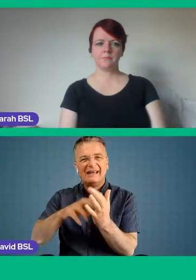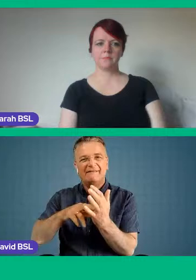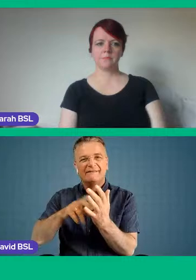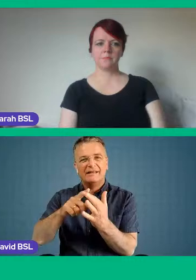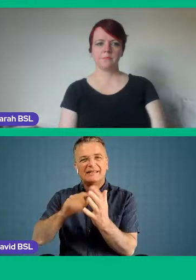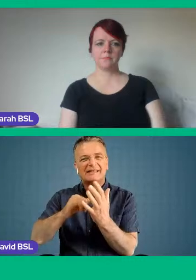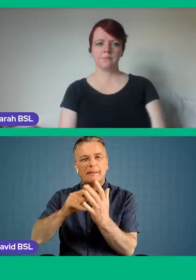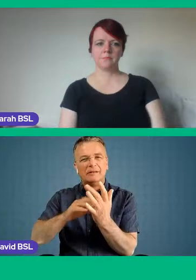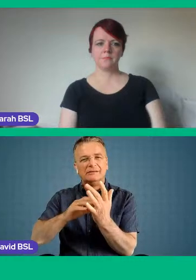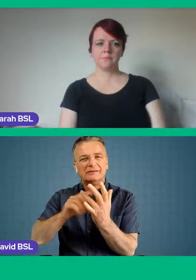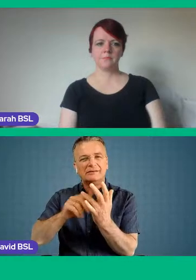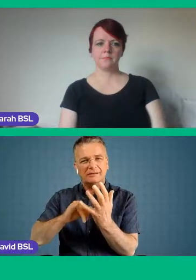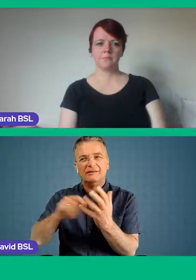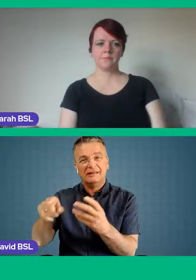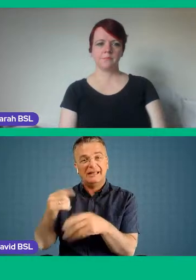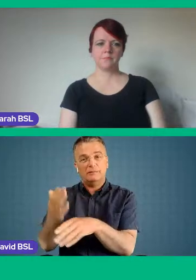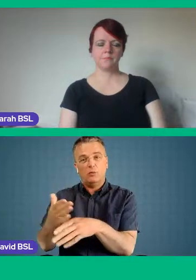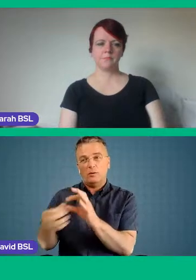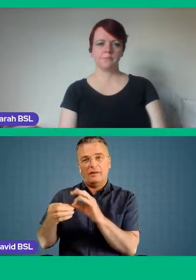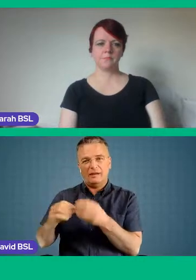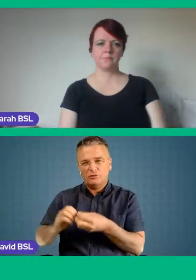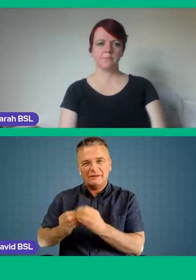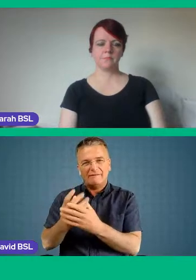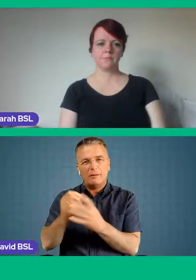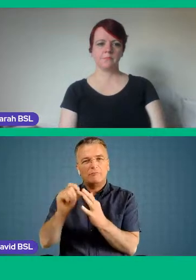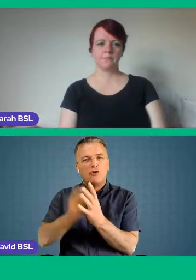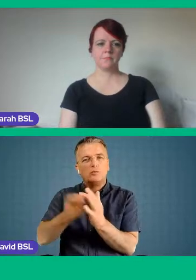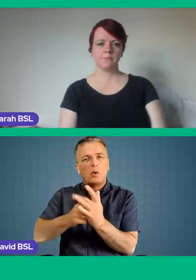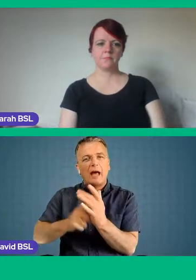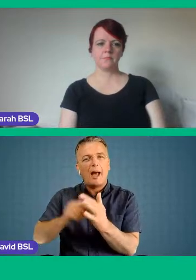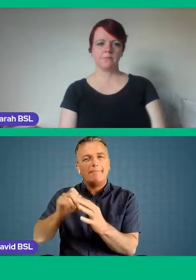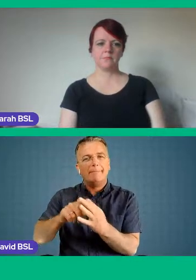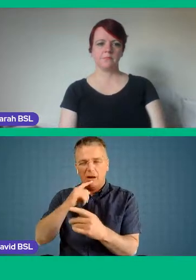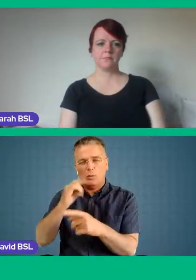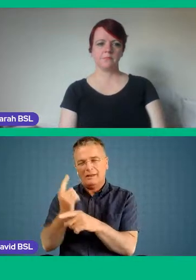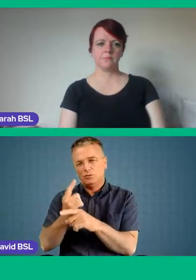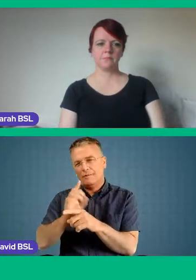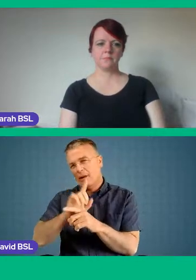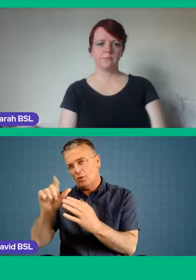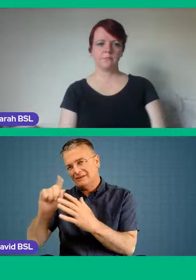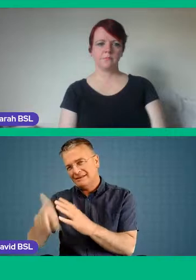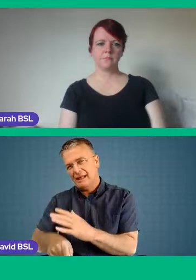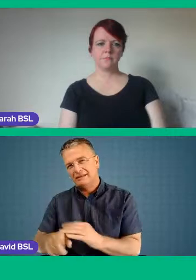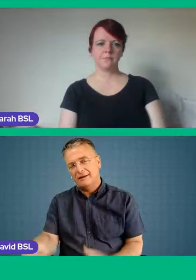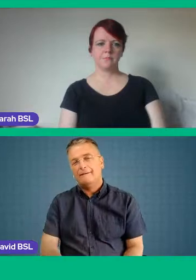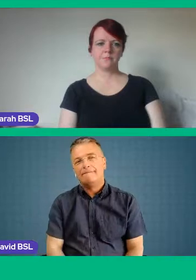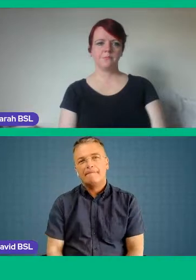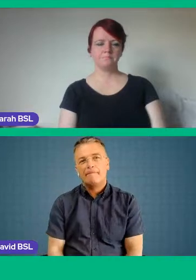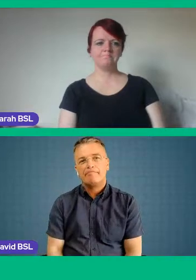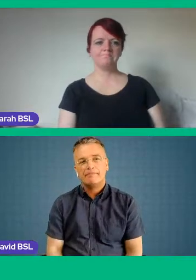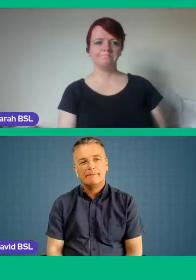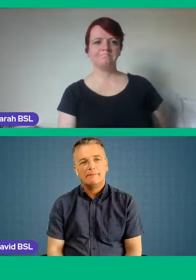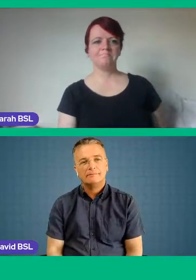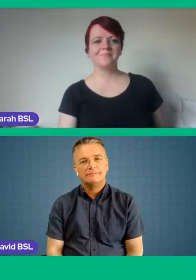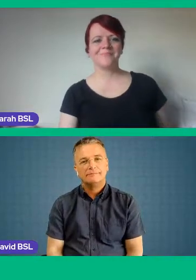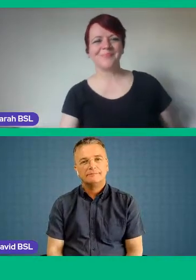with a wonderful technologist called Steve Simmons, he has been working with us to develop the (unknown term) prototype which I